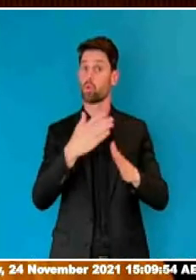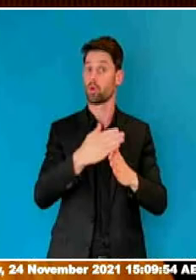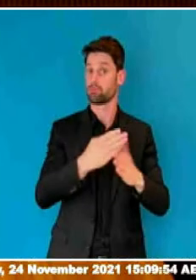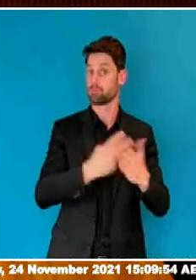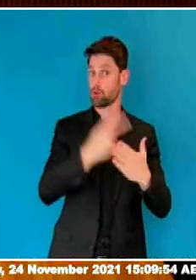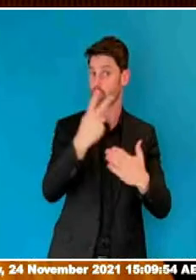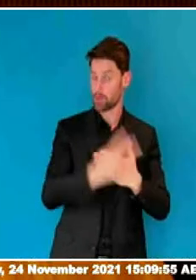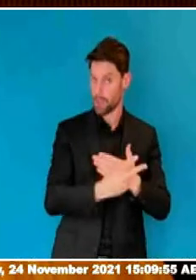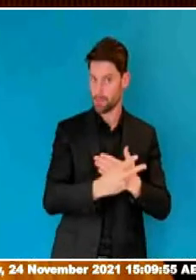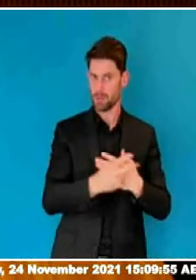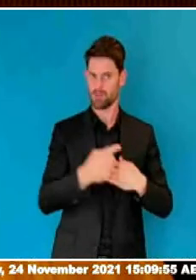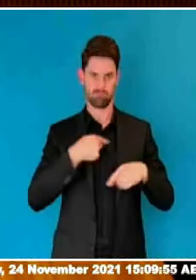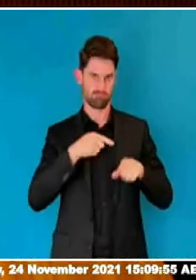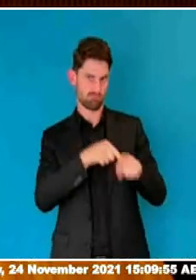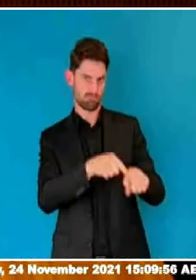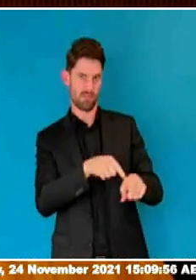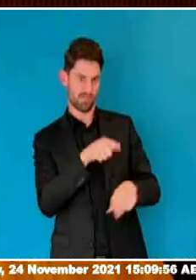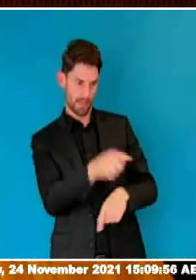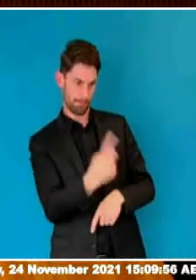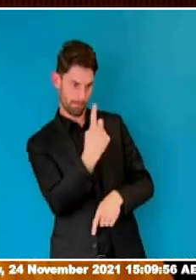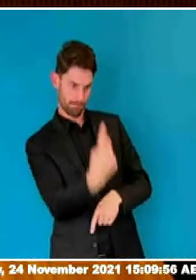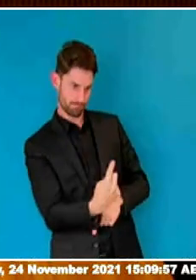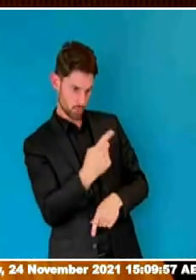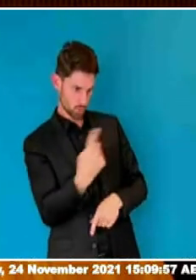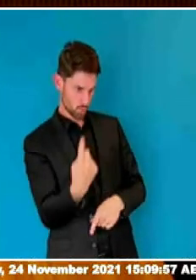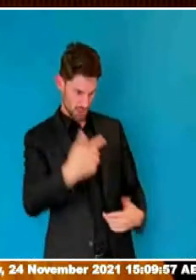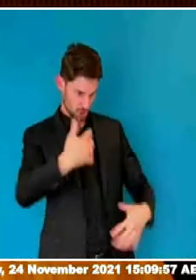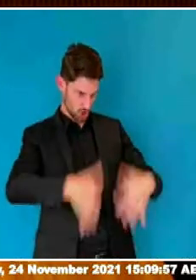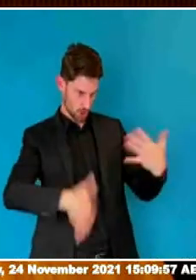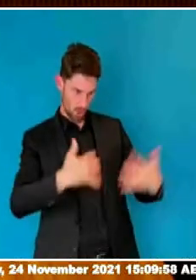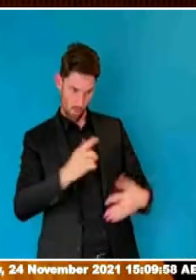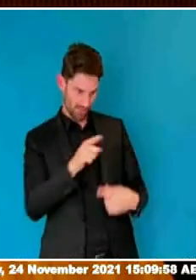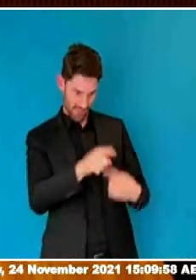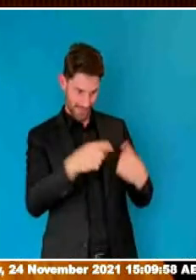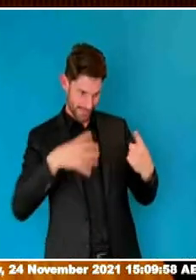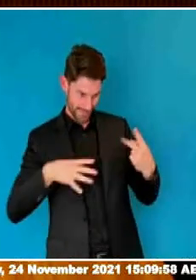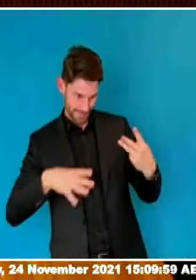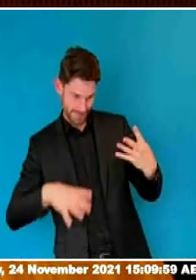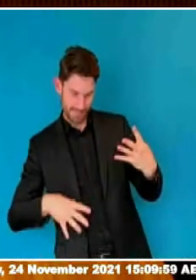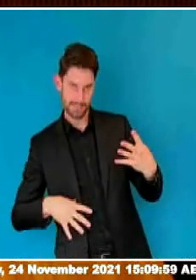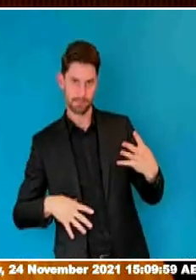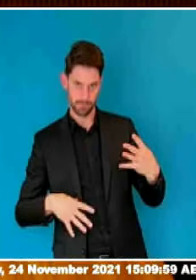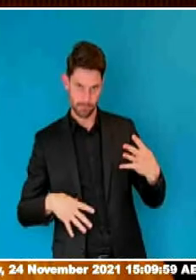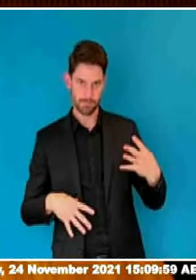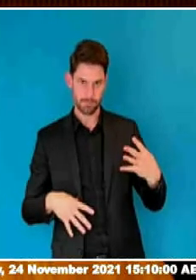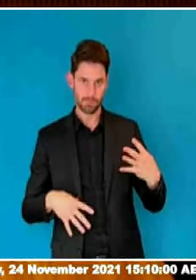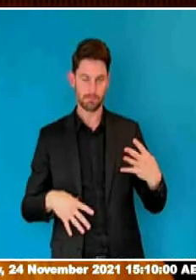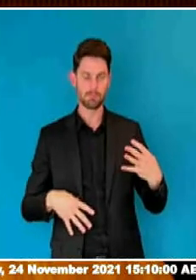specific needs of the injured worker that we are trying to return to work, and so we do